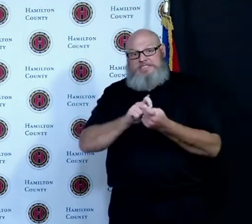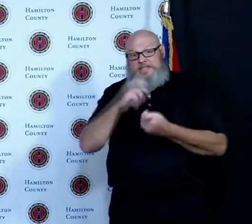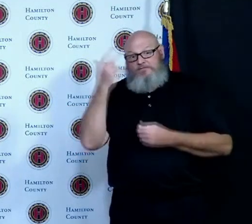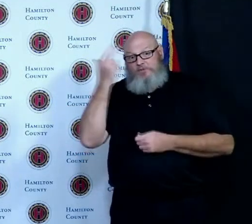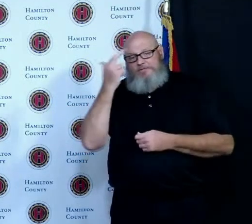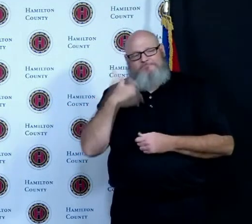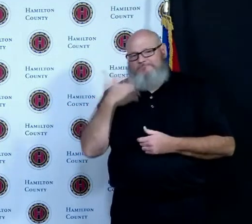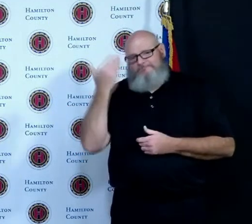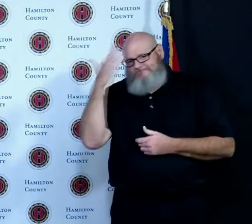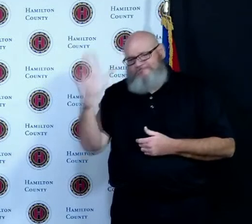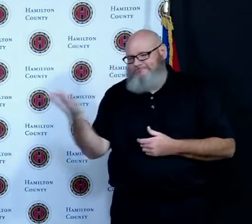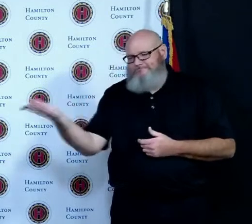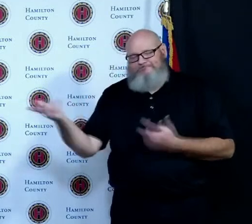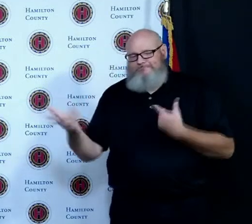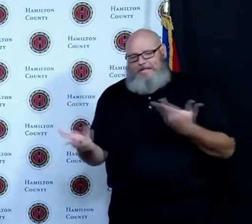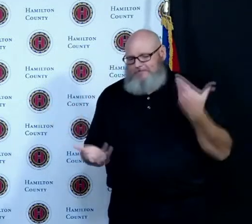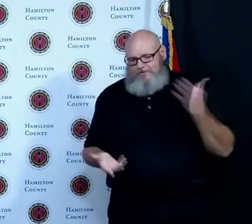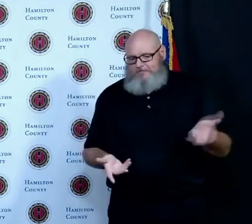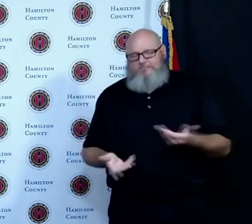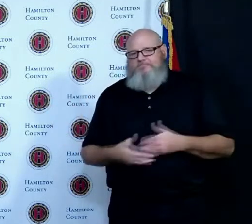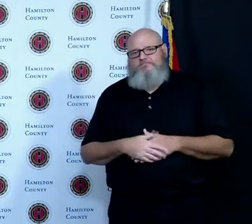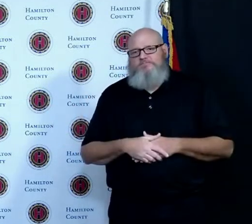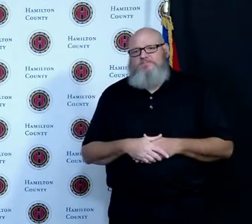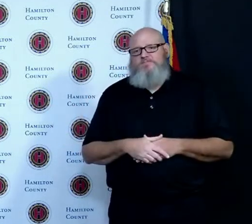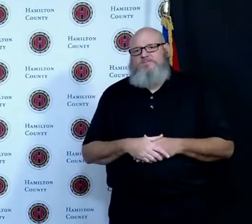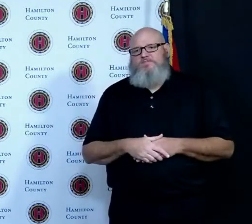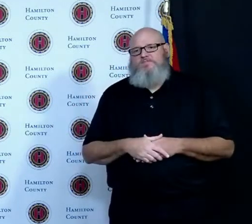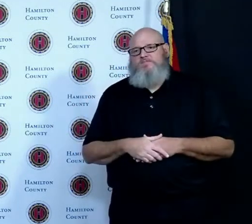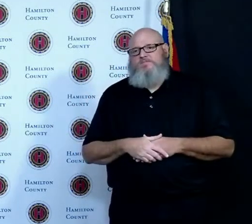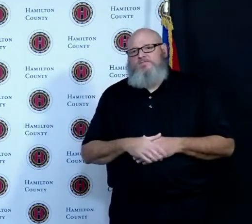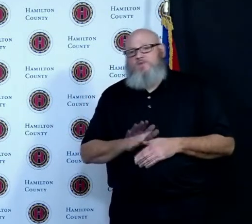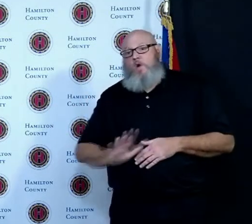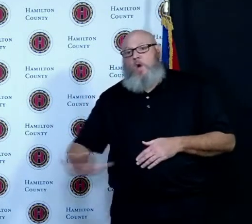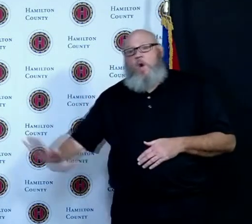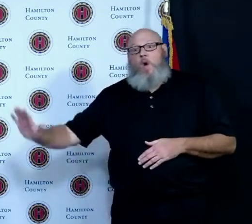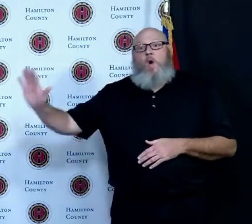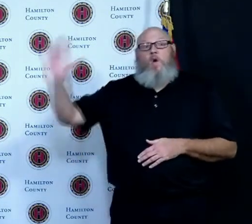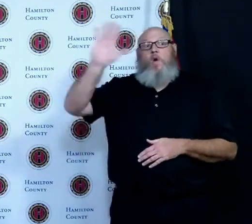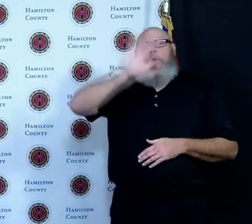nation are slowly working to understand and accept this vaccine there's always been hesitation around